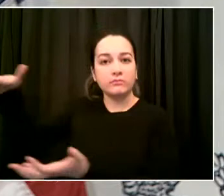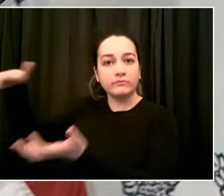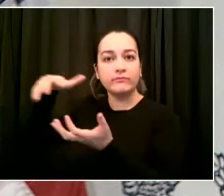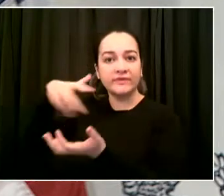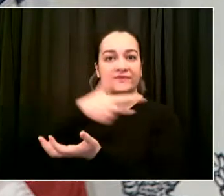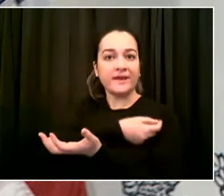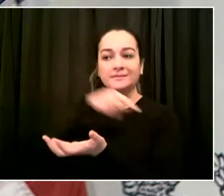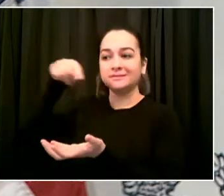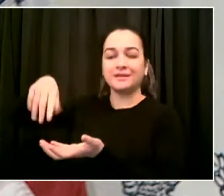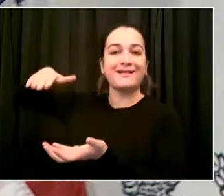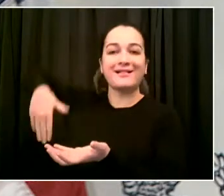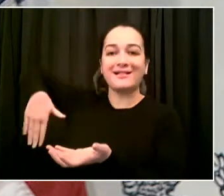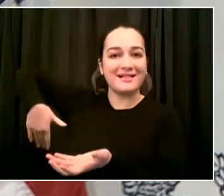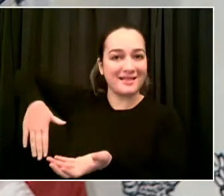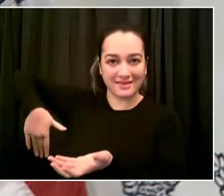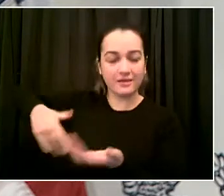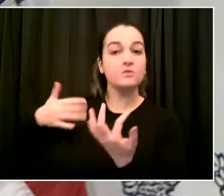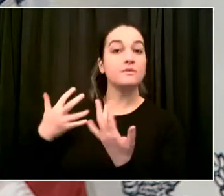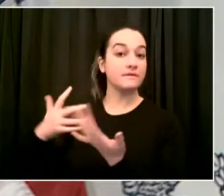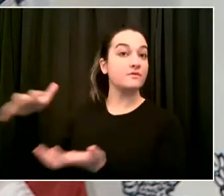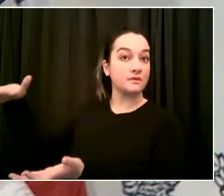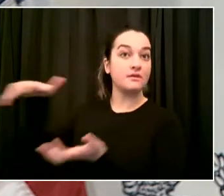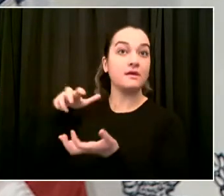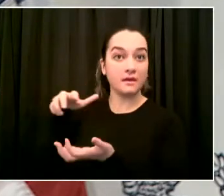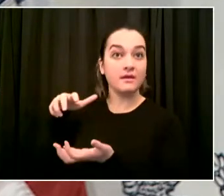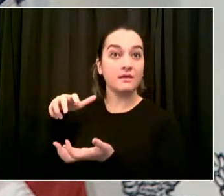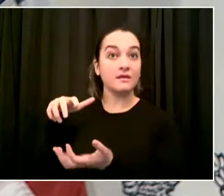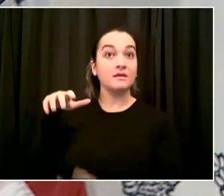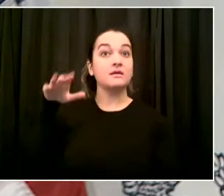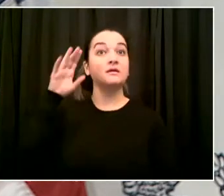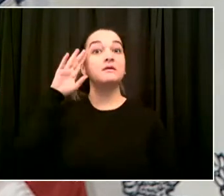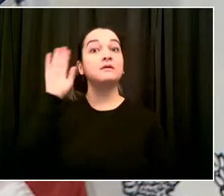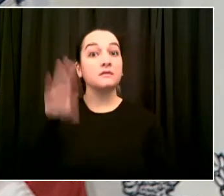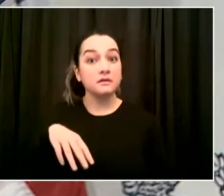THE VACCINE WILL GROW CONSSANTTT. LY IT HAS TO JUST BASED ON THE